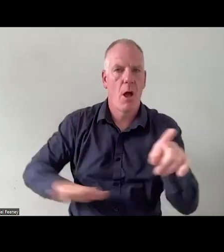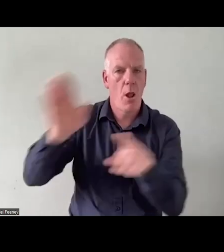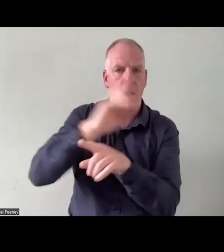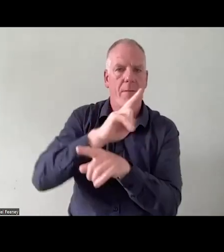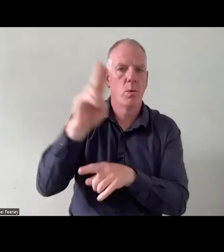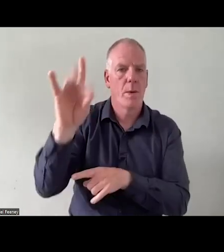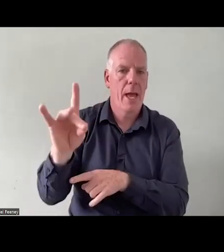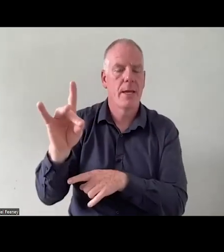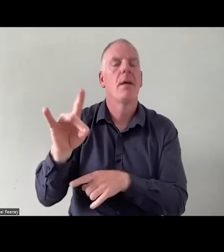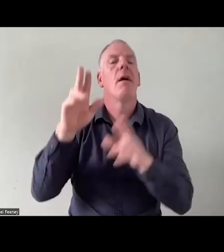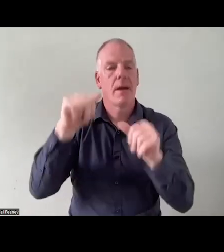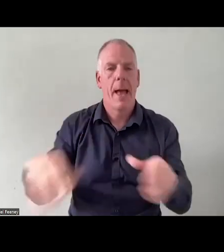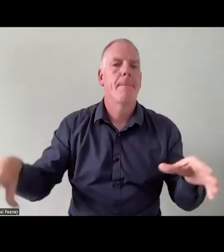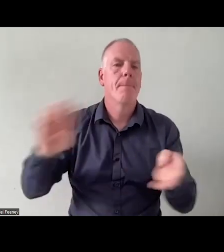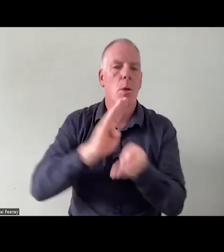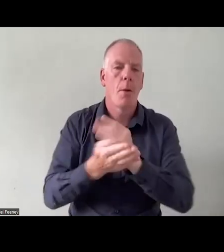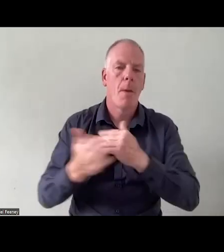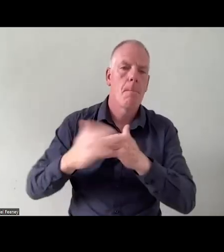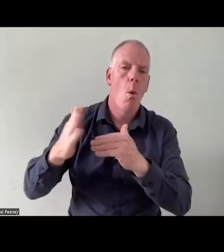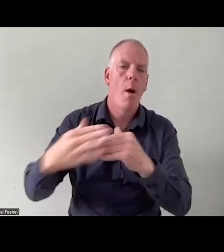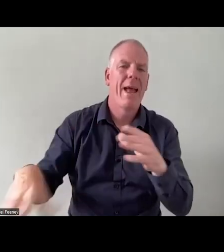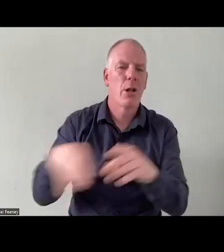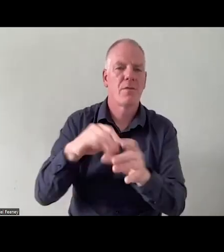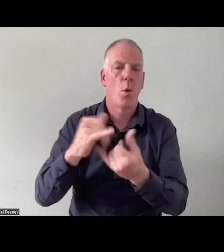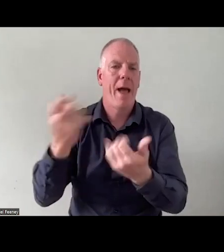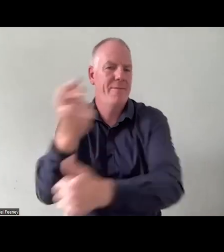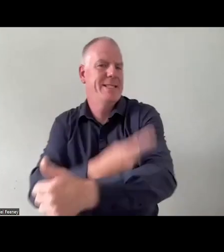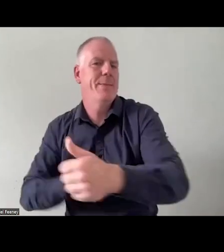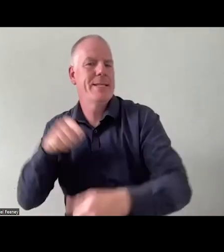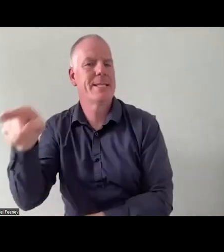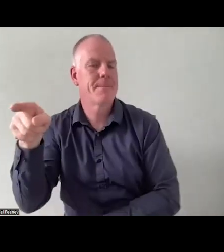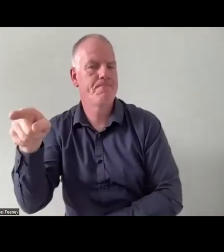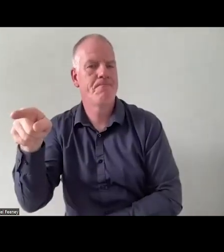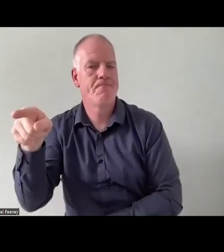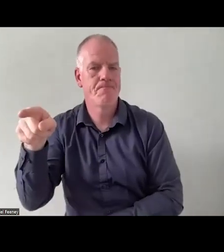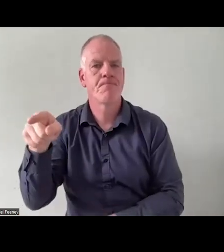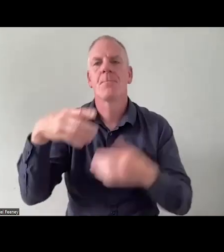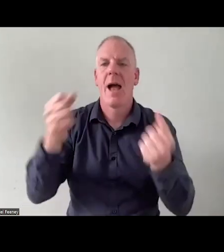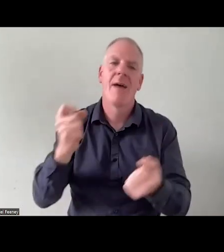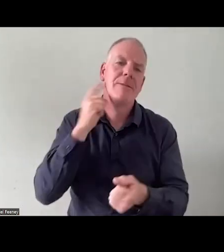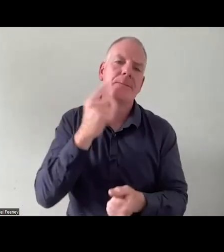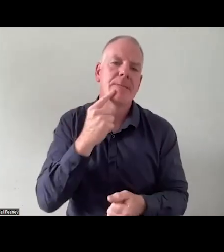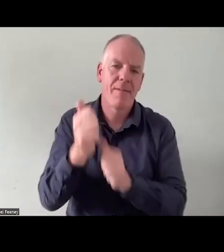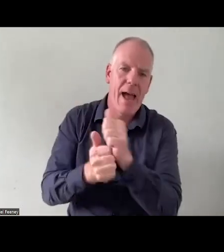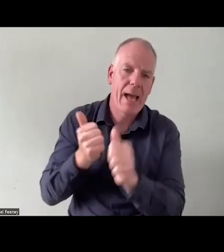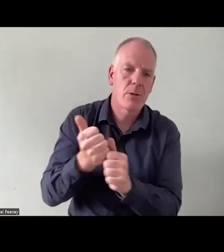specifically to be inclusive of people of disability. So, we had deaf actors and BSL in the middle of it.